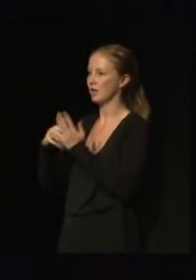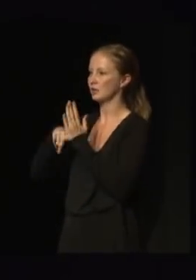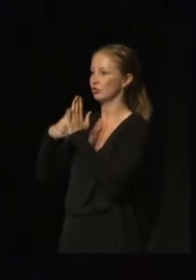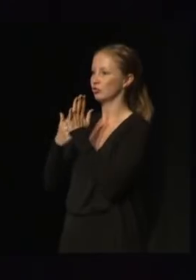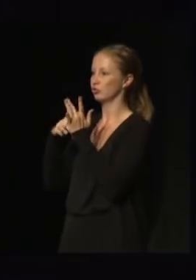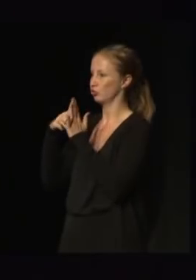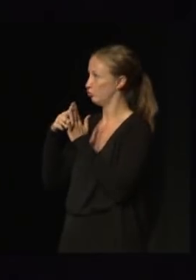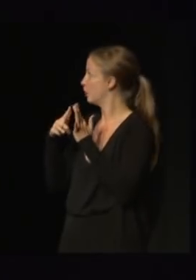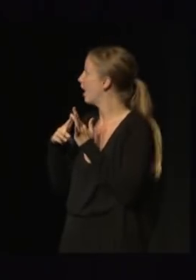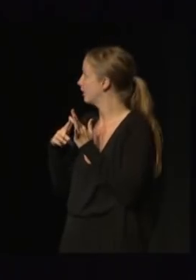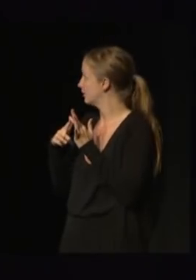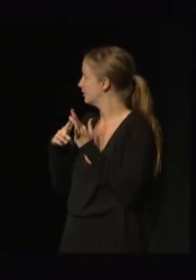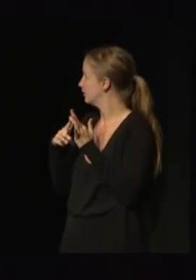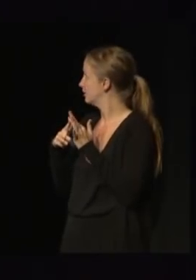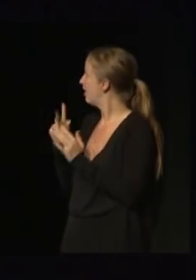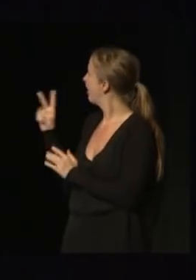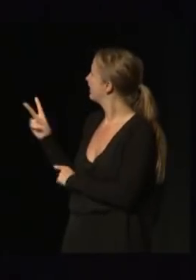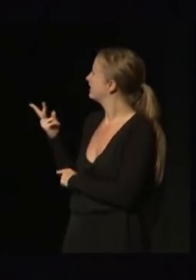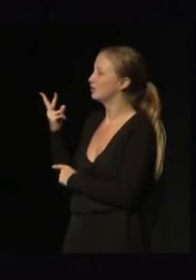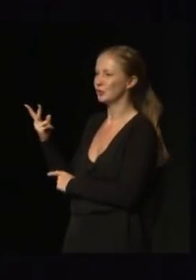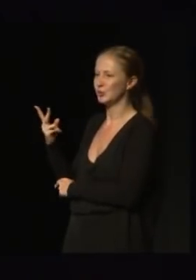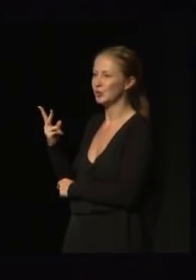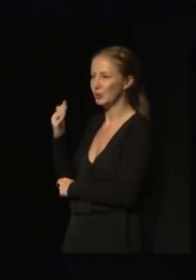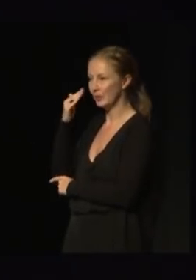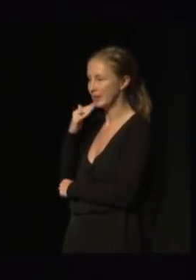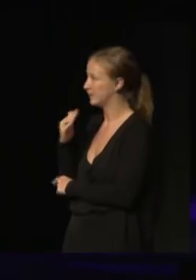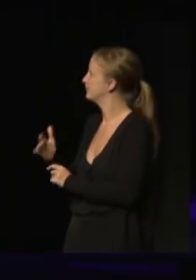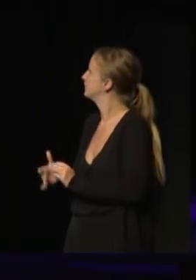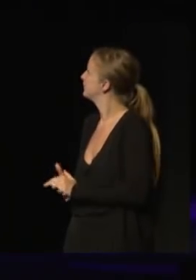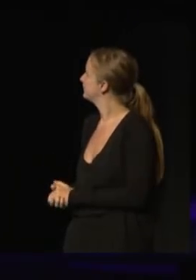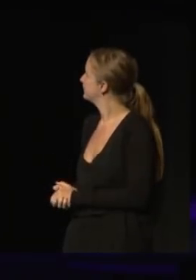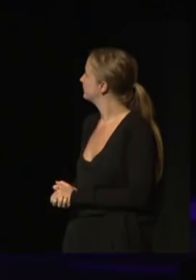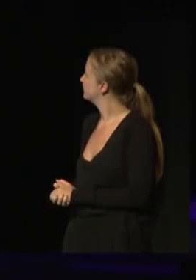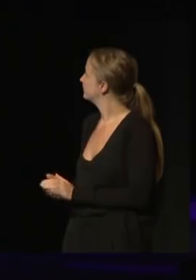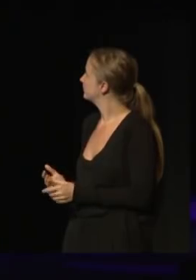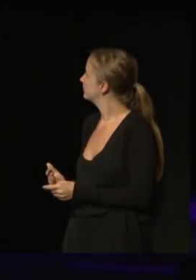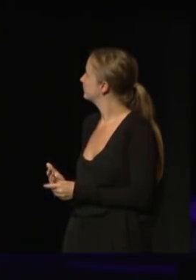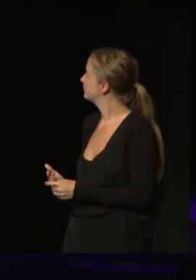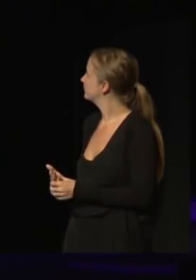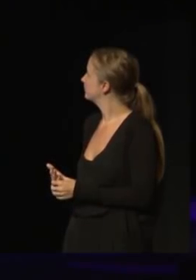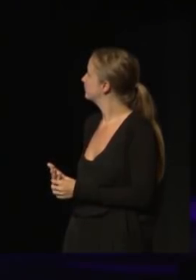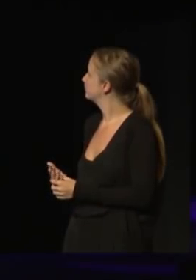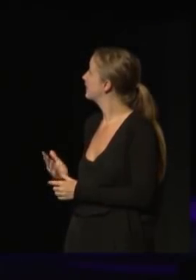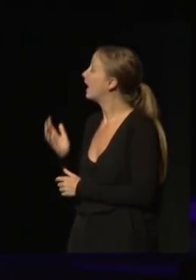And this led -- There's the Pankhursts. And sorry. I should have said -- put this one on before.